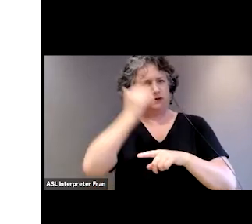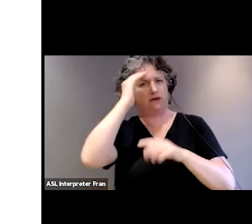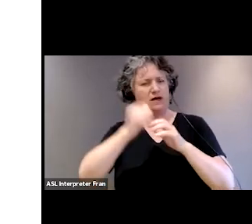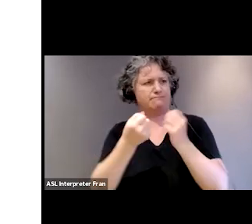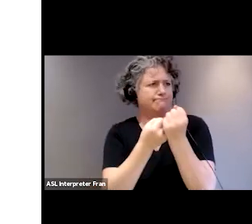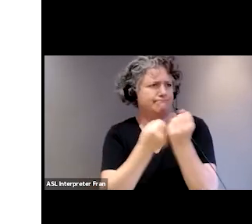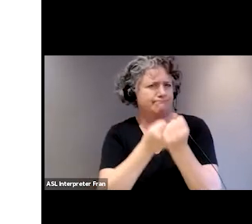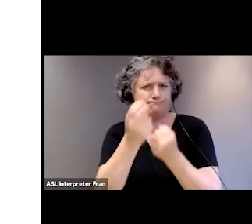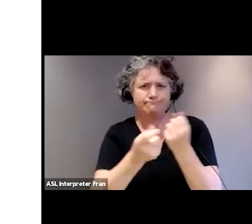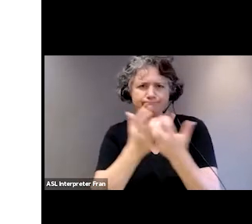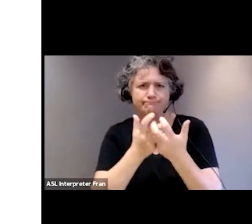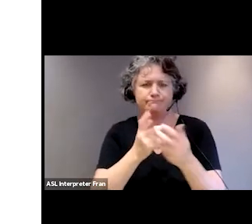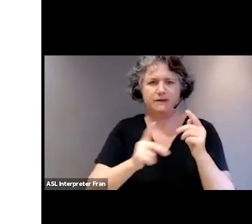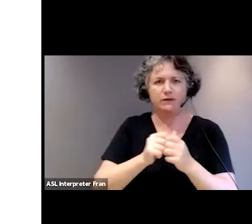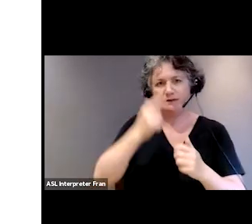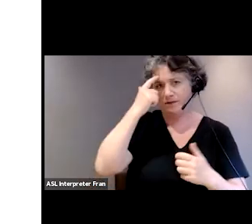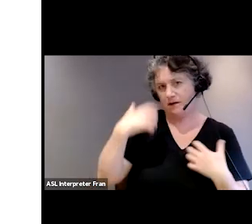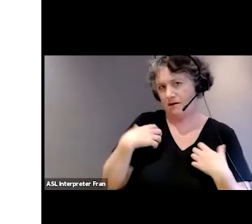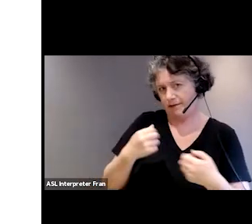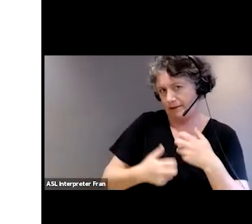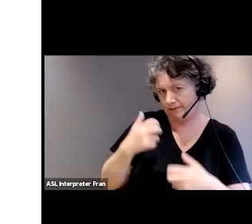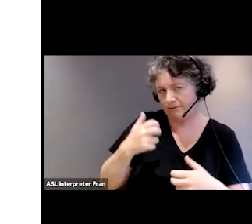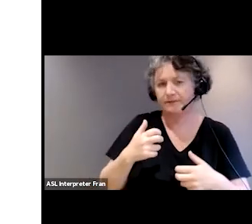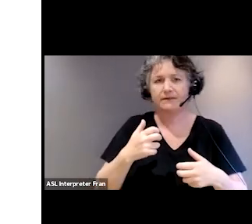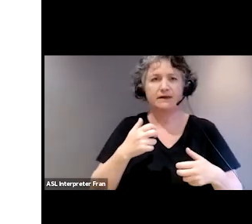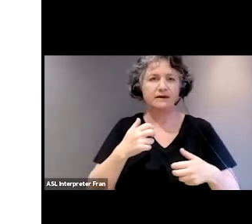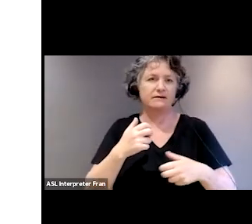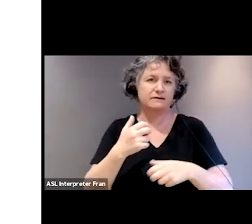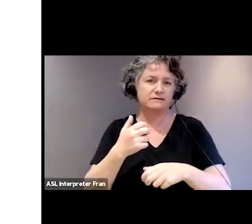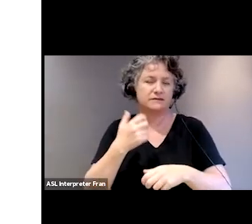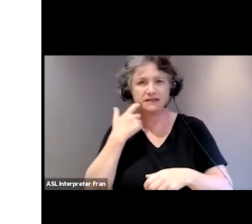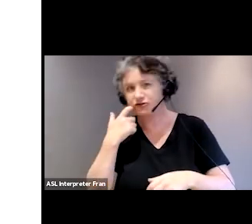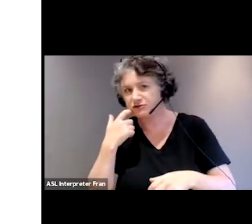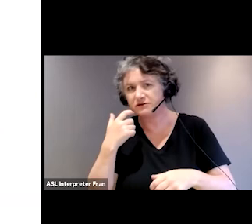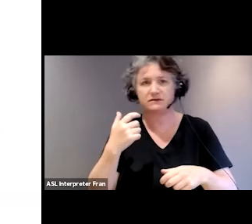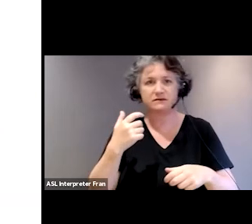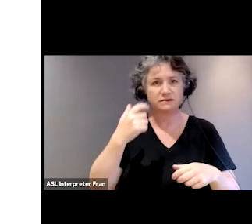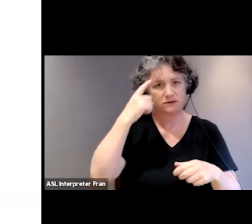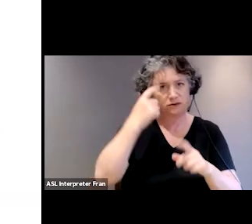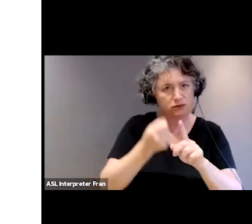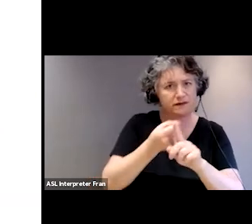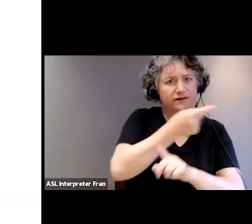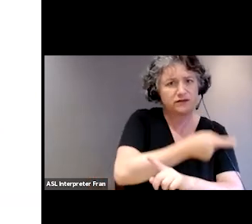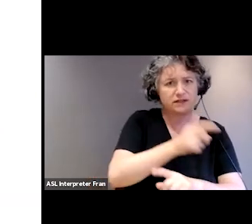One of the one that was shared by Wendy, but the city of Toronto super supportive clinic and that is happening Saturday, November 6 and Sunday, November 7 this